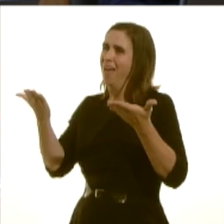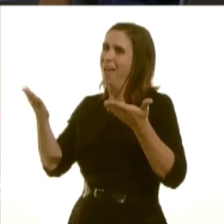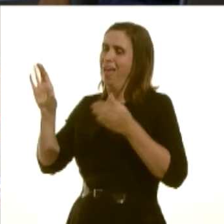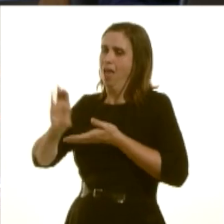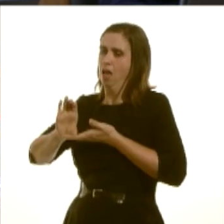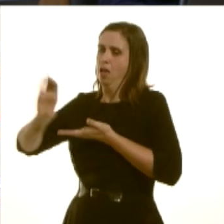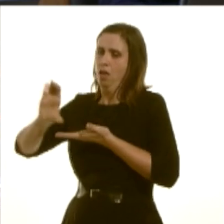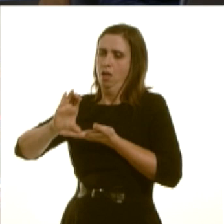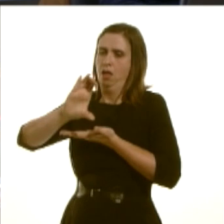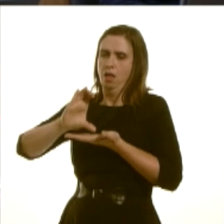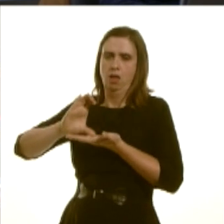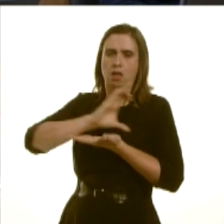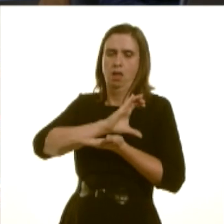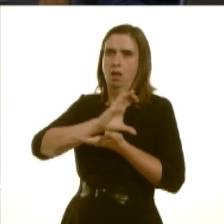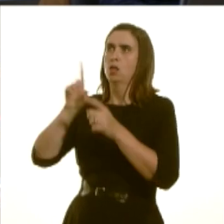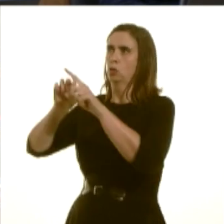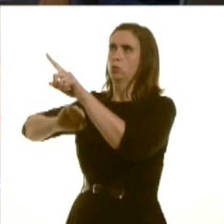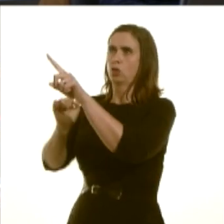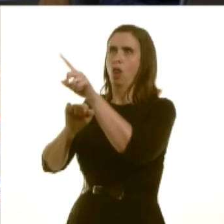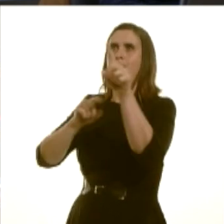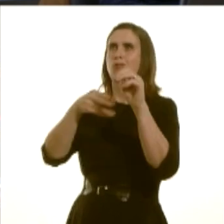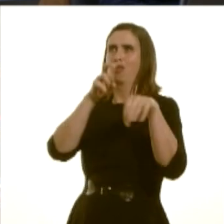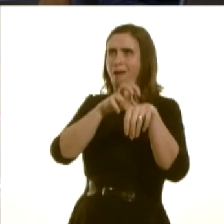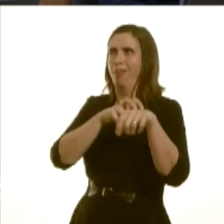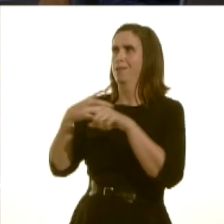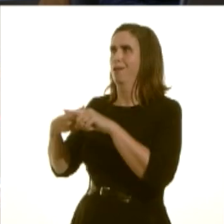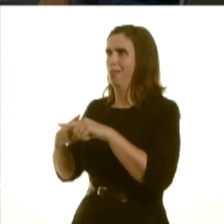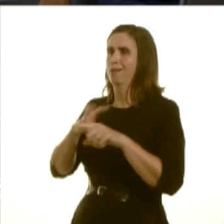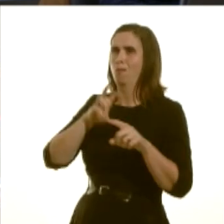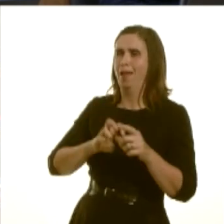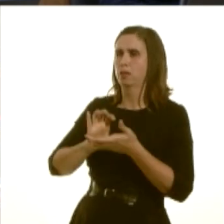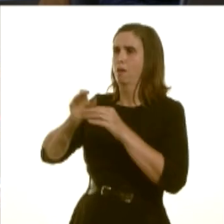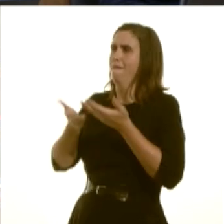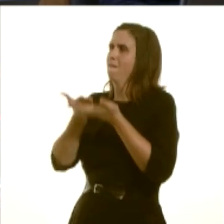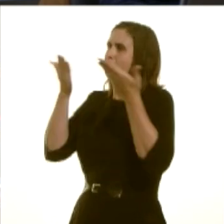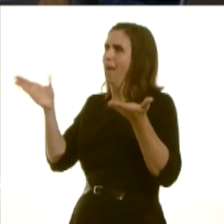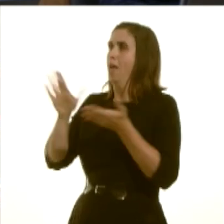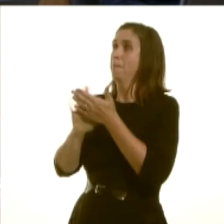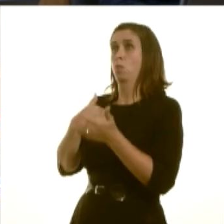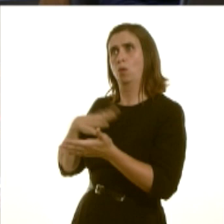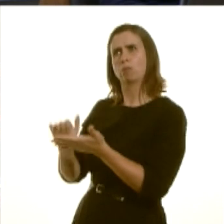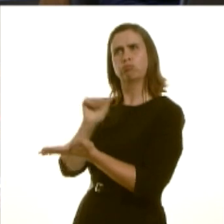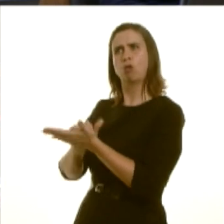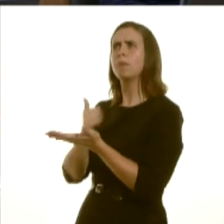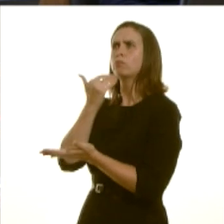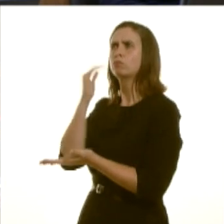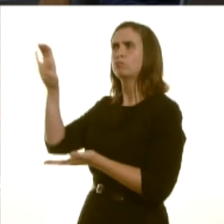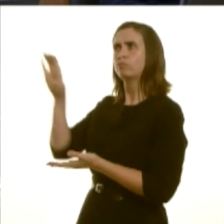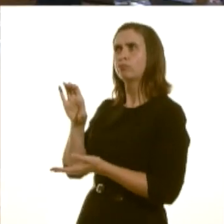the four nations. That means, of course, that it will be possible to secure Wales’s proper share of funding while at the same time keeping the formula.